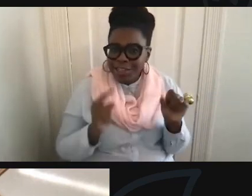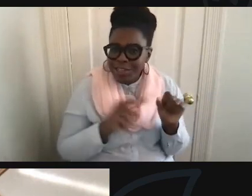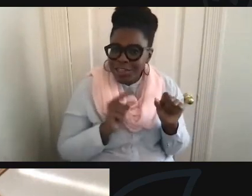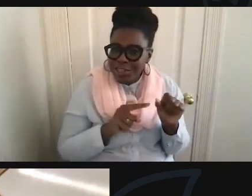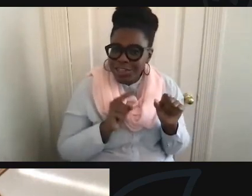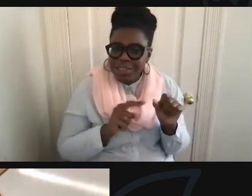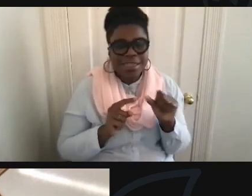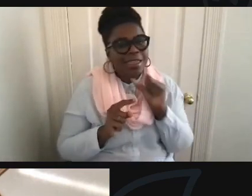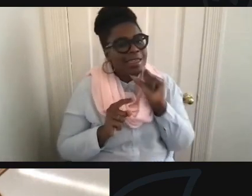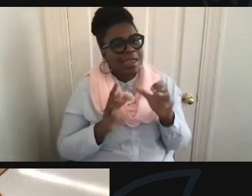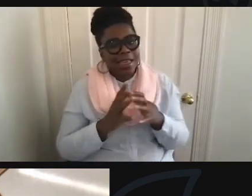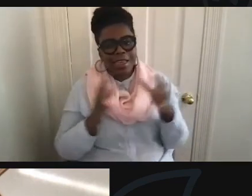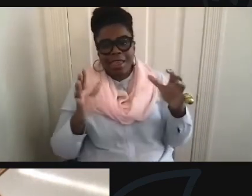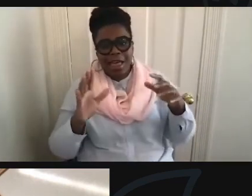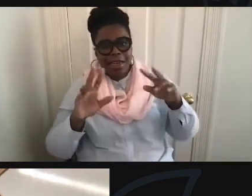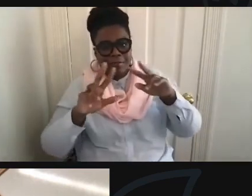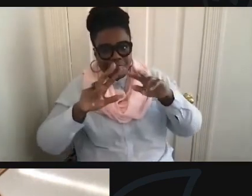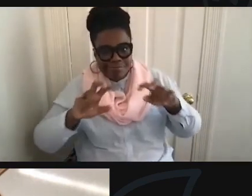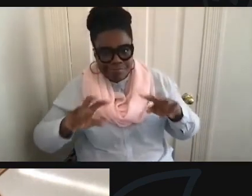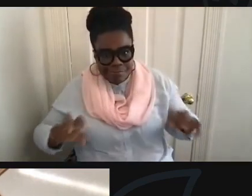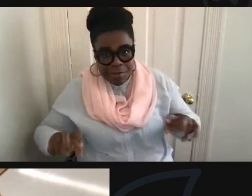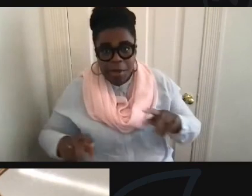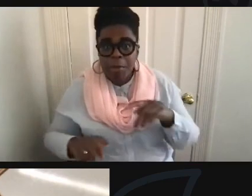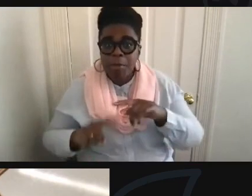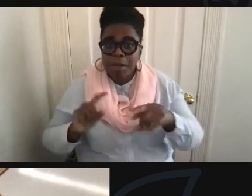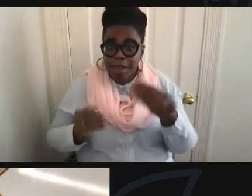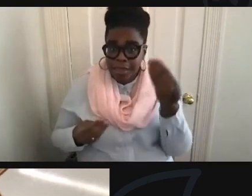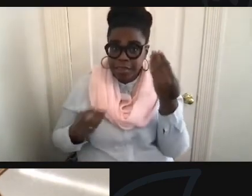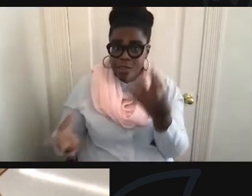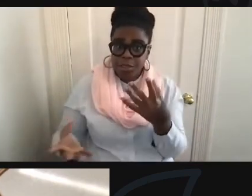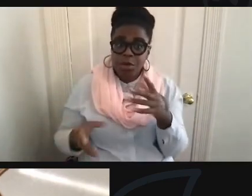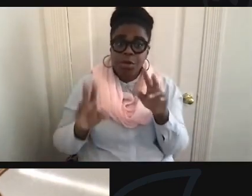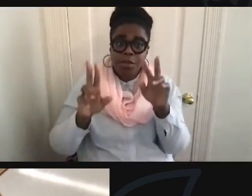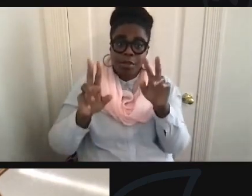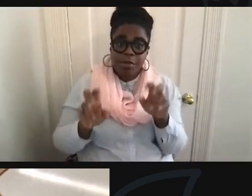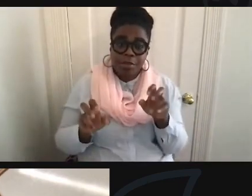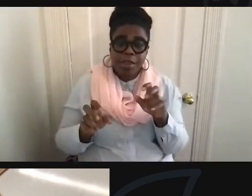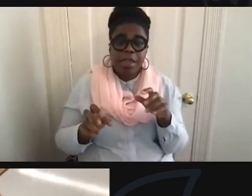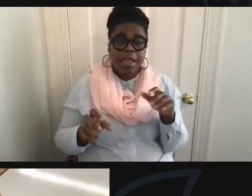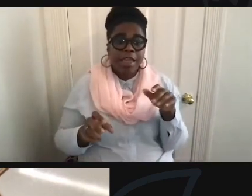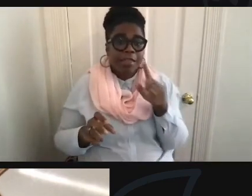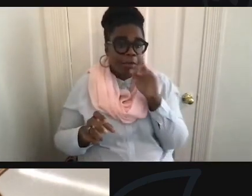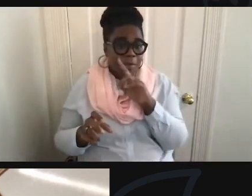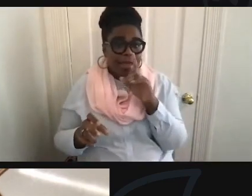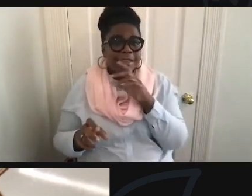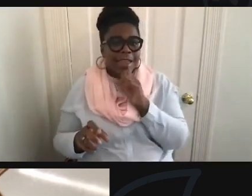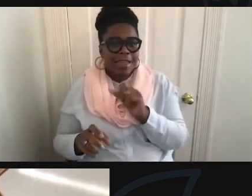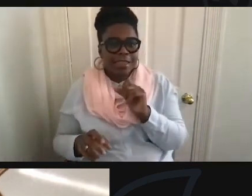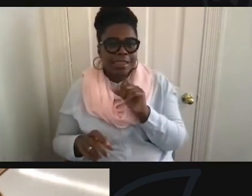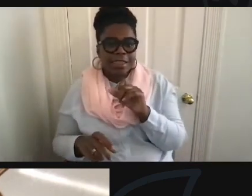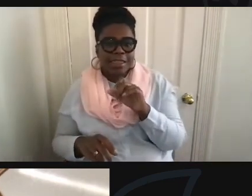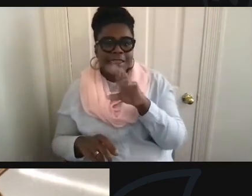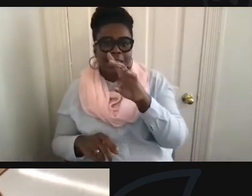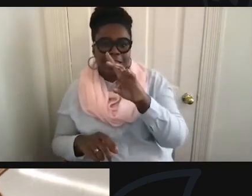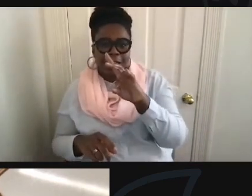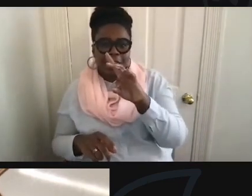detail. What I can tell you is that the experiments were done in mice that are between like seven to nine weeks of age. And when